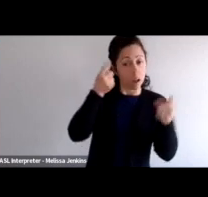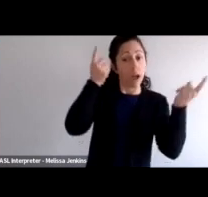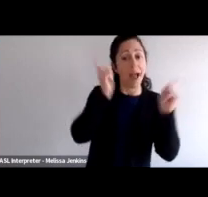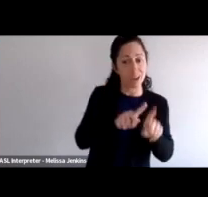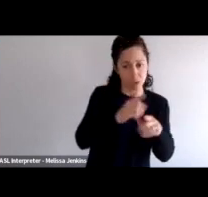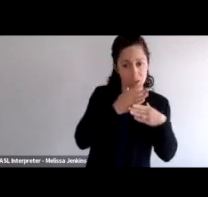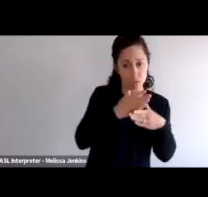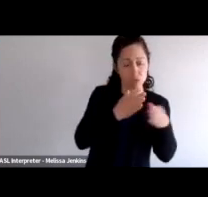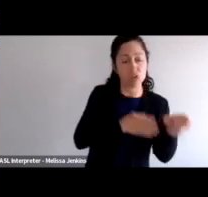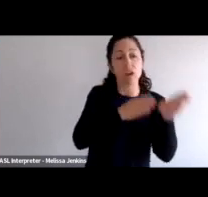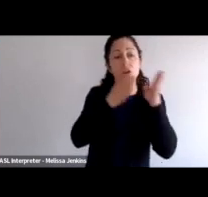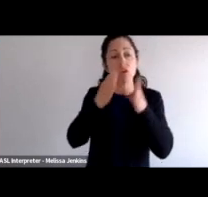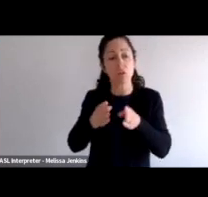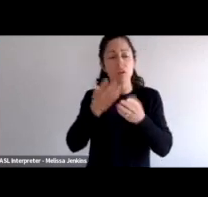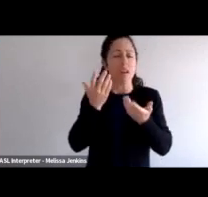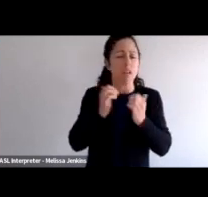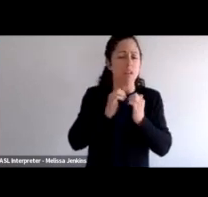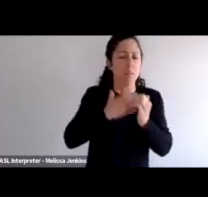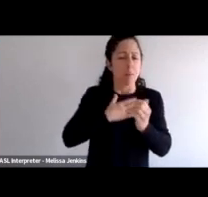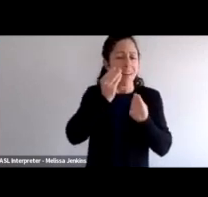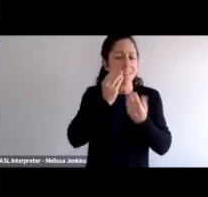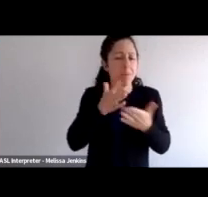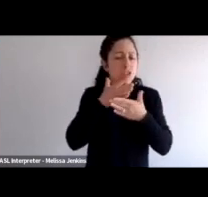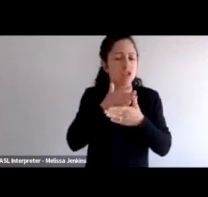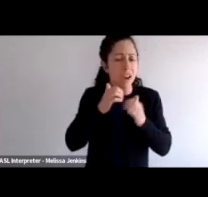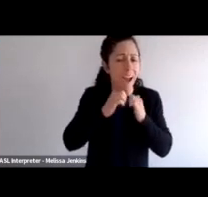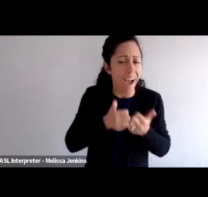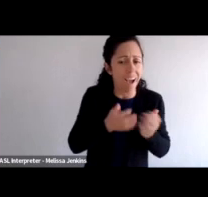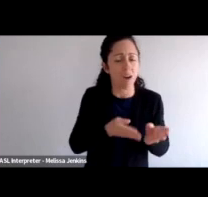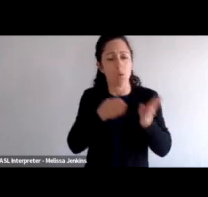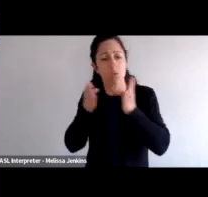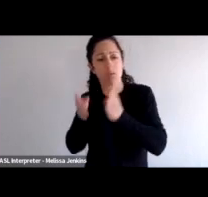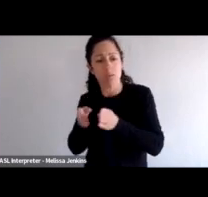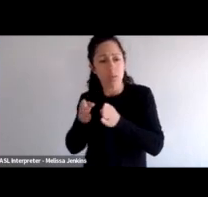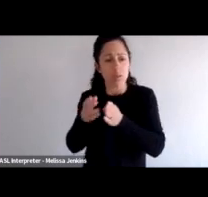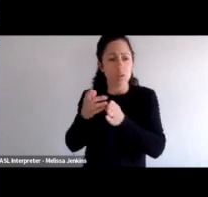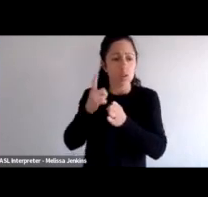and general information, and then their first survey will be the health and development survey.